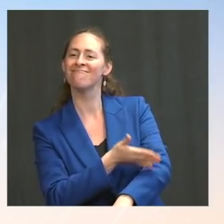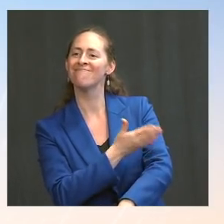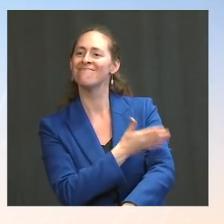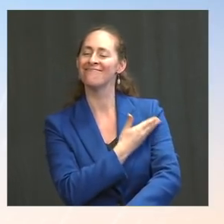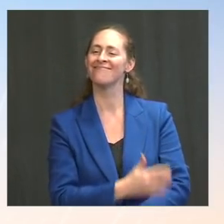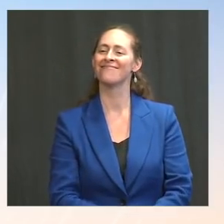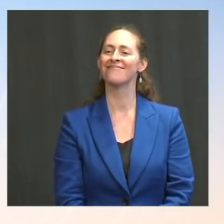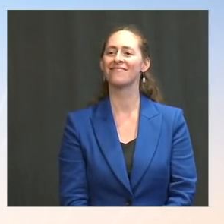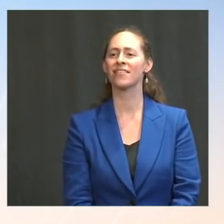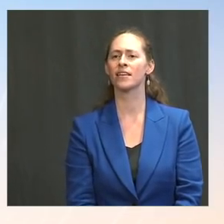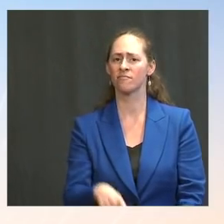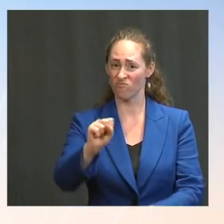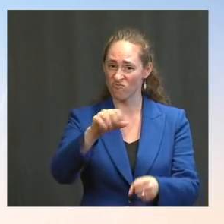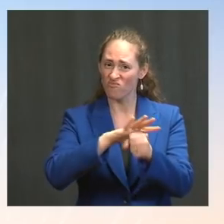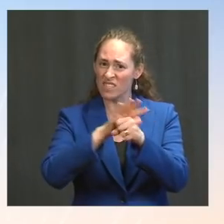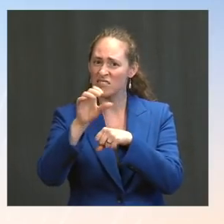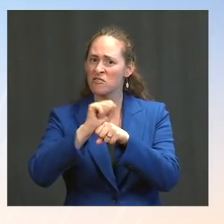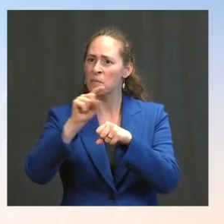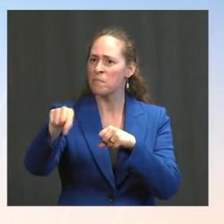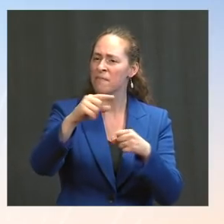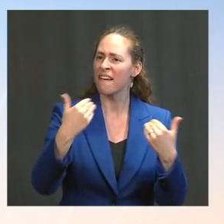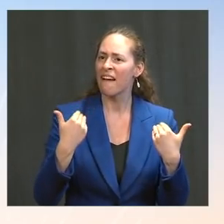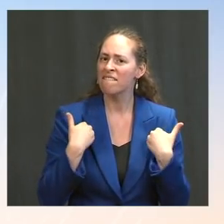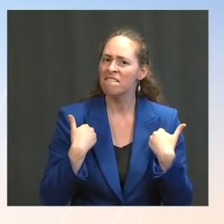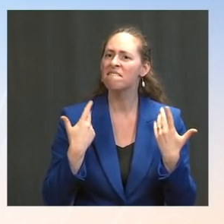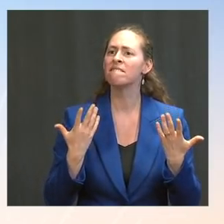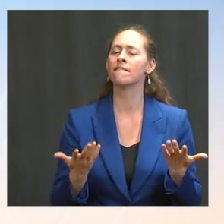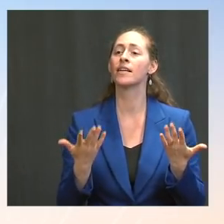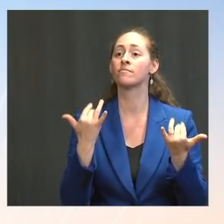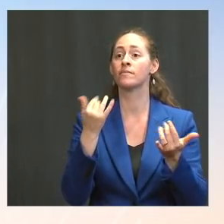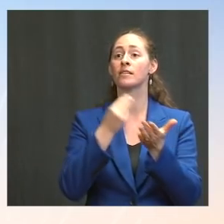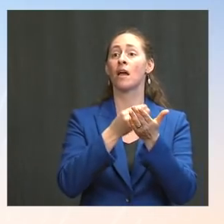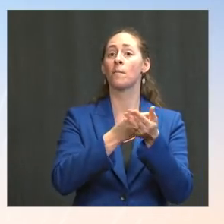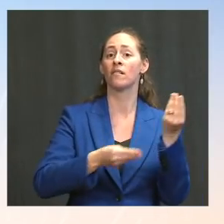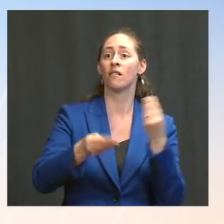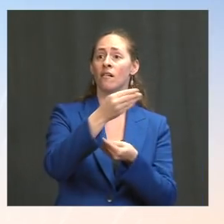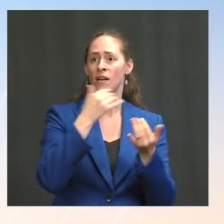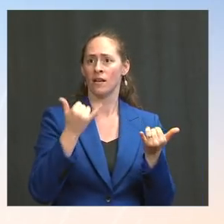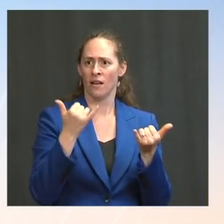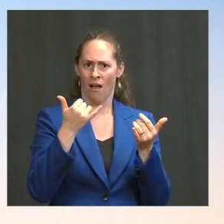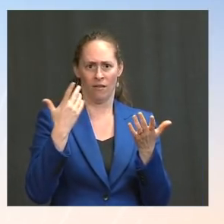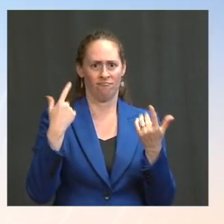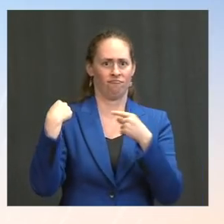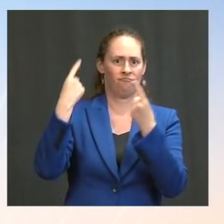is now at a 21-year high. So, again, consistent with a strong recovering labor market here.